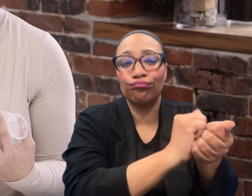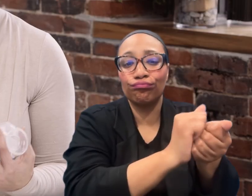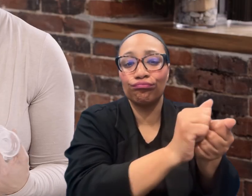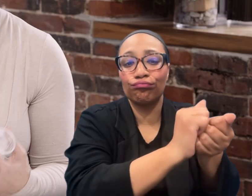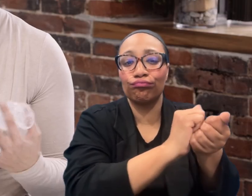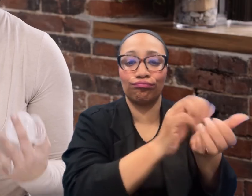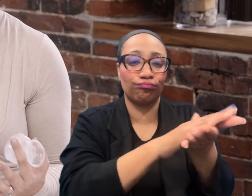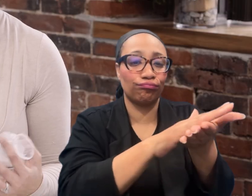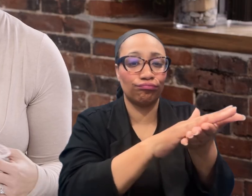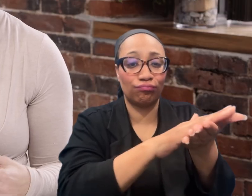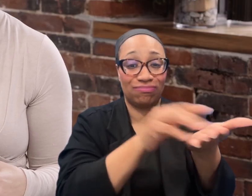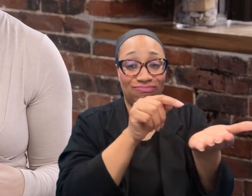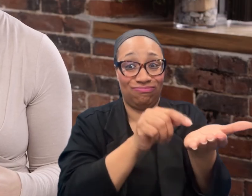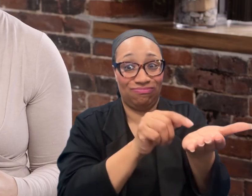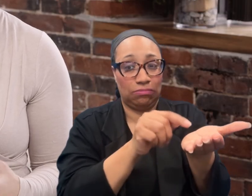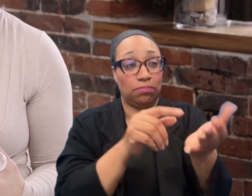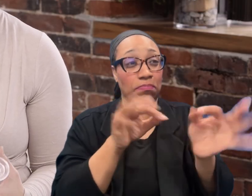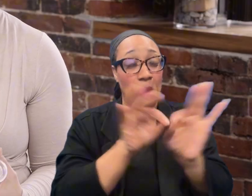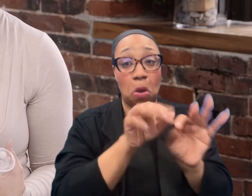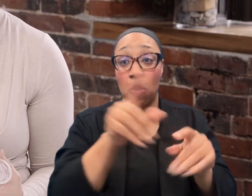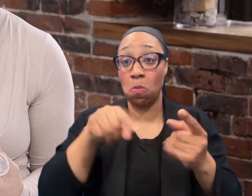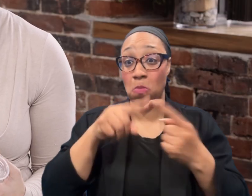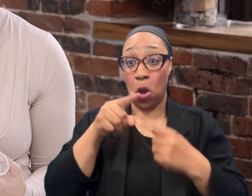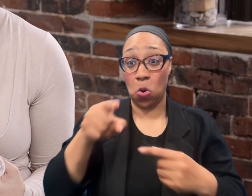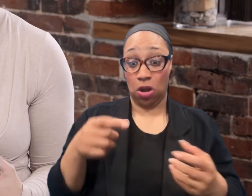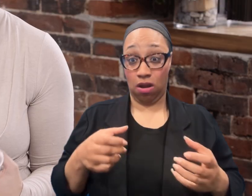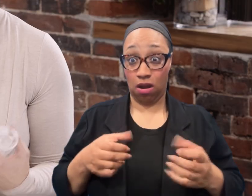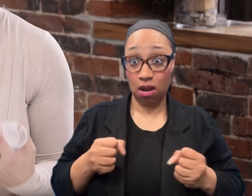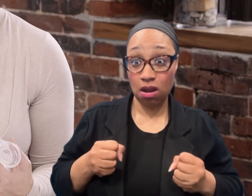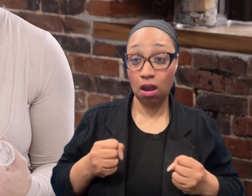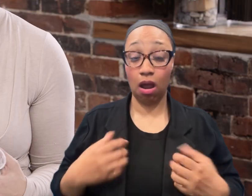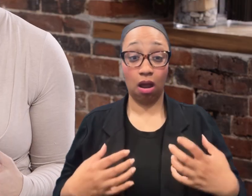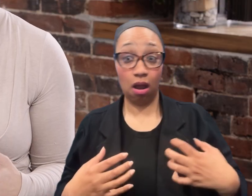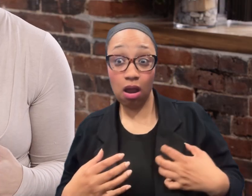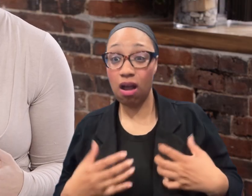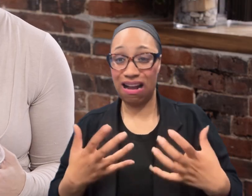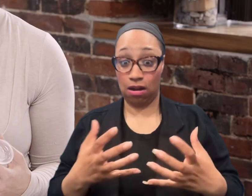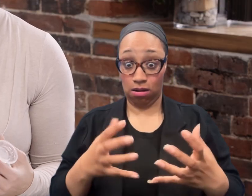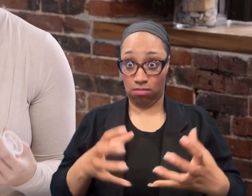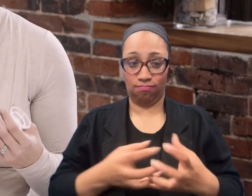So that is before first use, but after every pumping session, they also recommend to wash it.